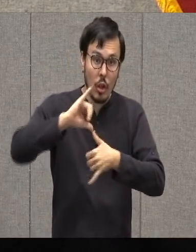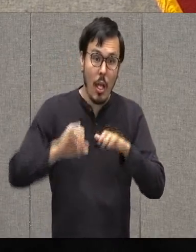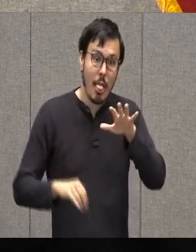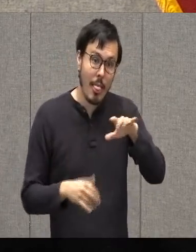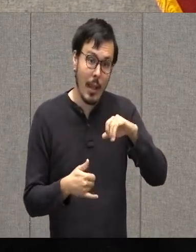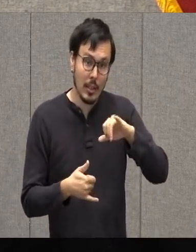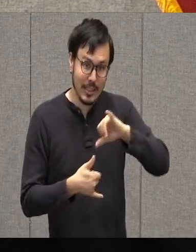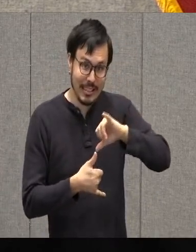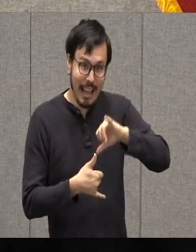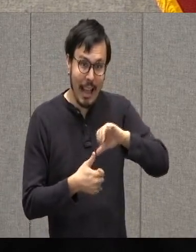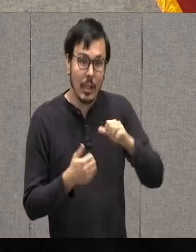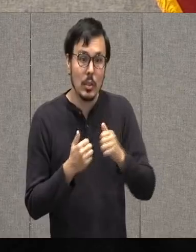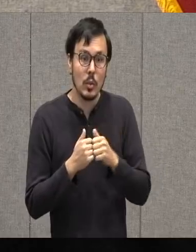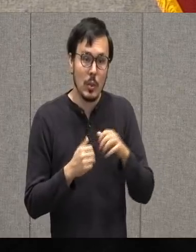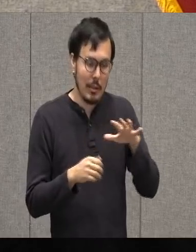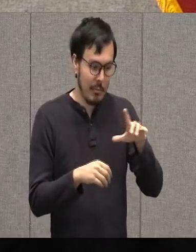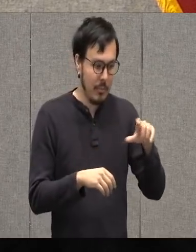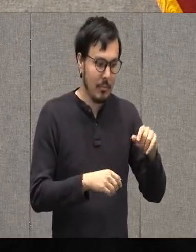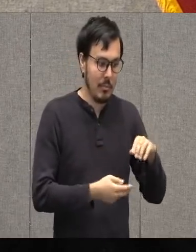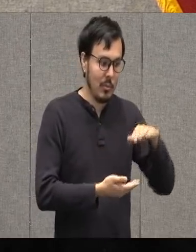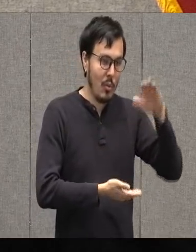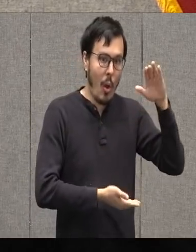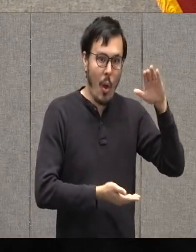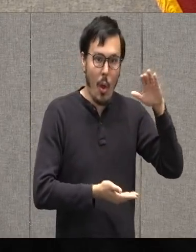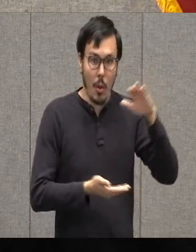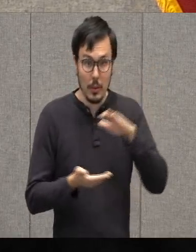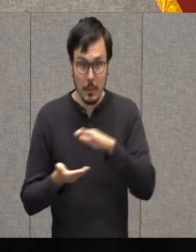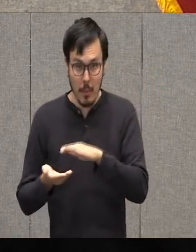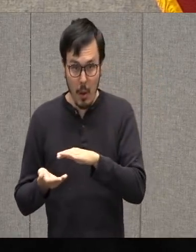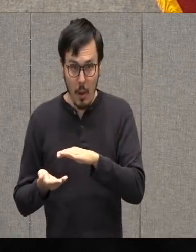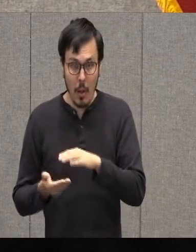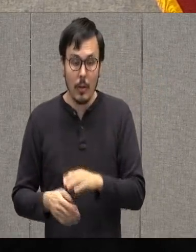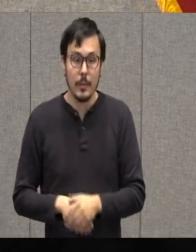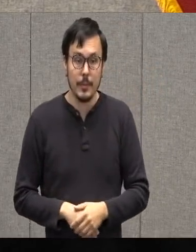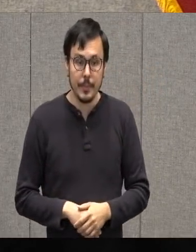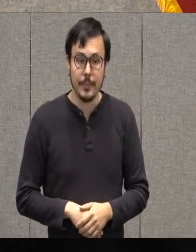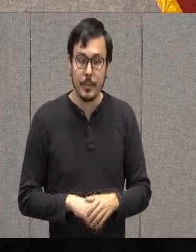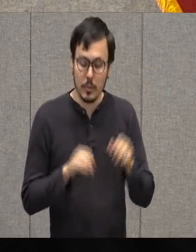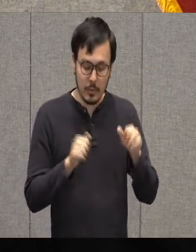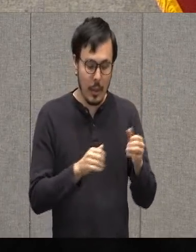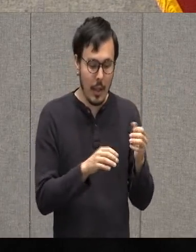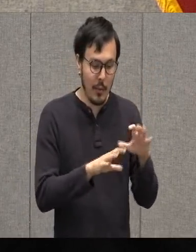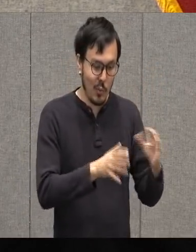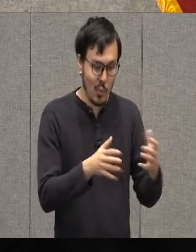I could also organize them biggest to smallest if I wanted to.